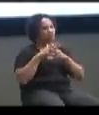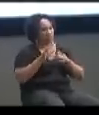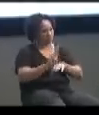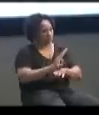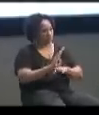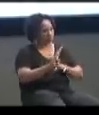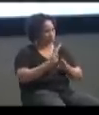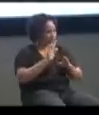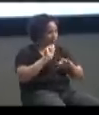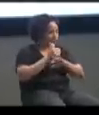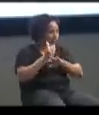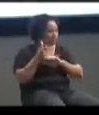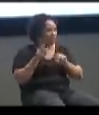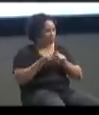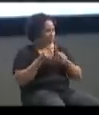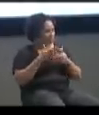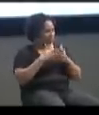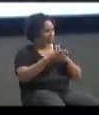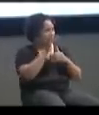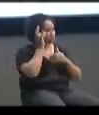THIS IS ABOUT WINNING THE FUTURE, TOO, RIGHT?